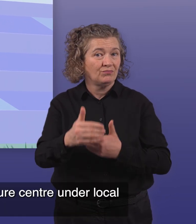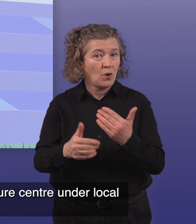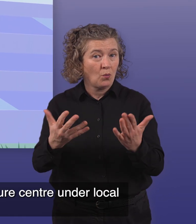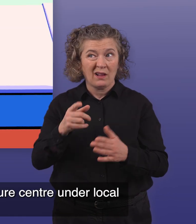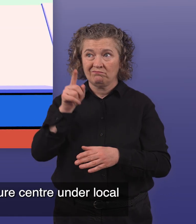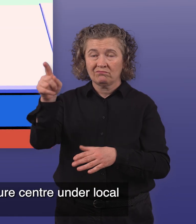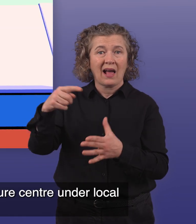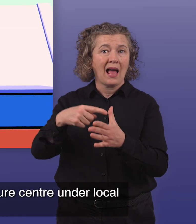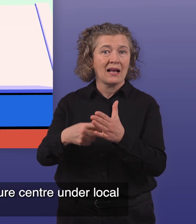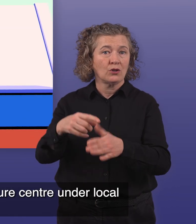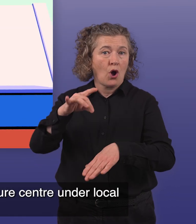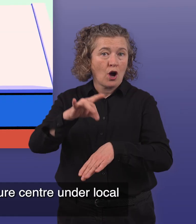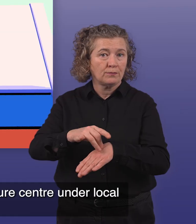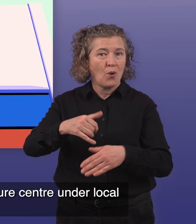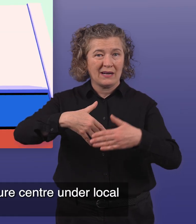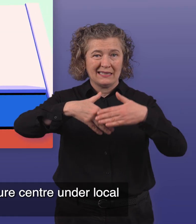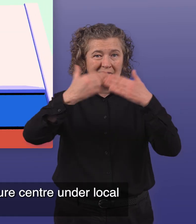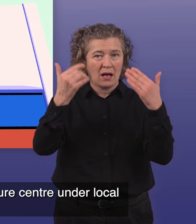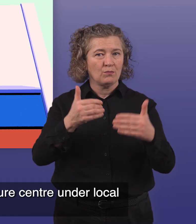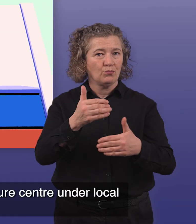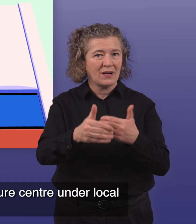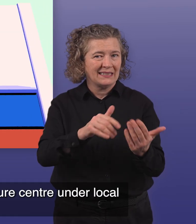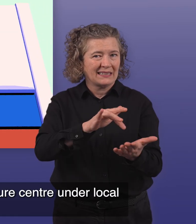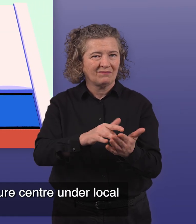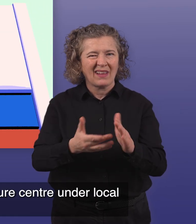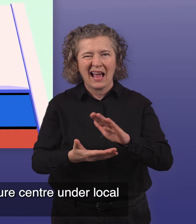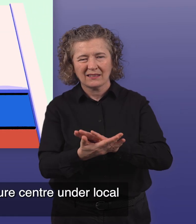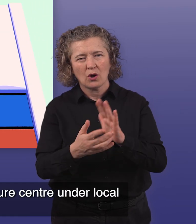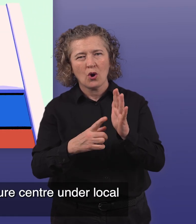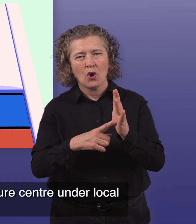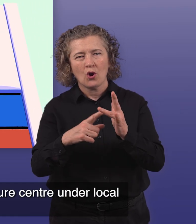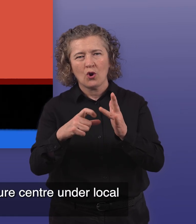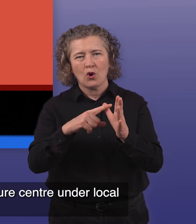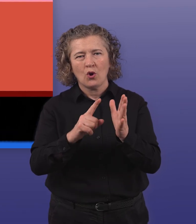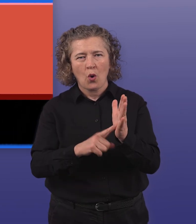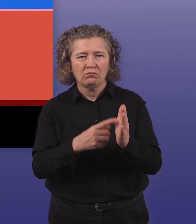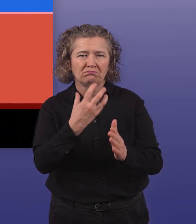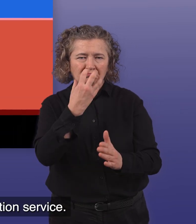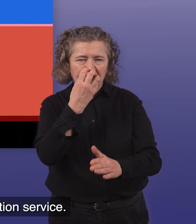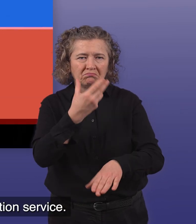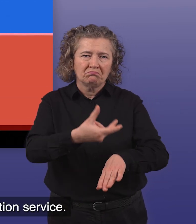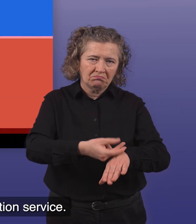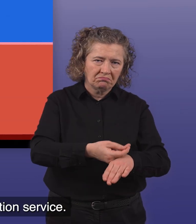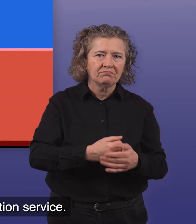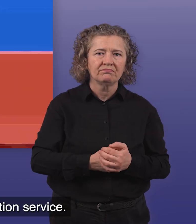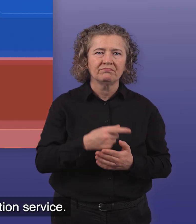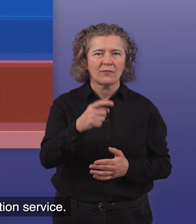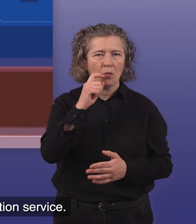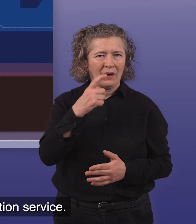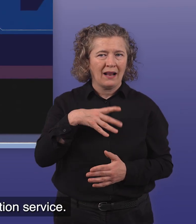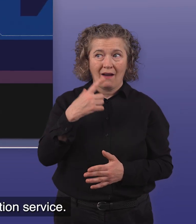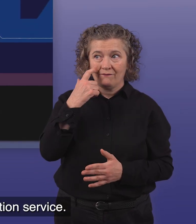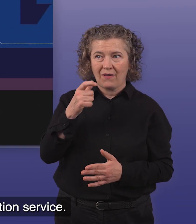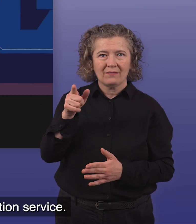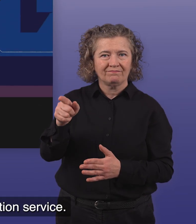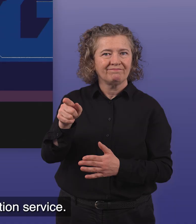performed in a hospital or day procedure centre under local anesthetic. You will need to find an abortion service.